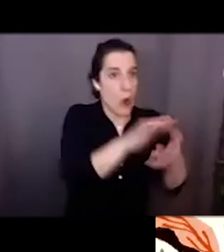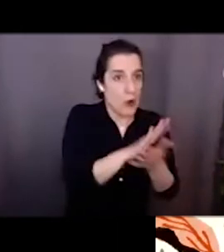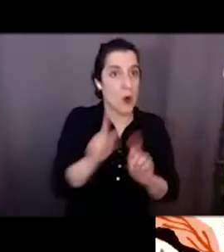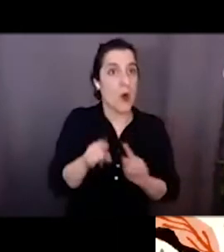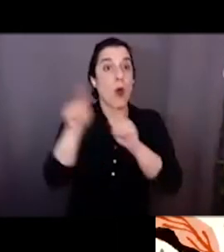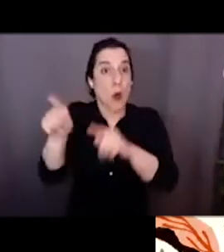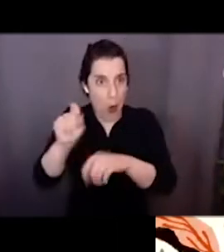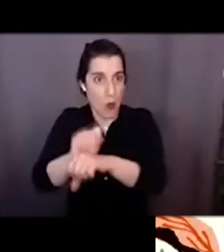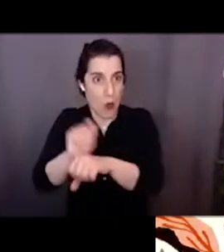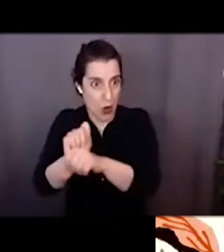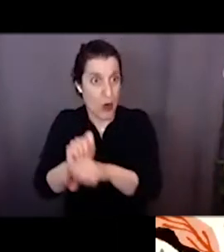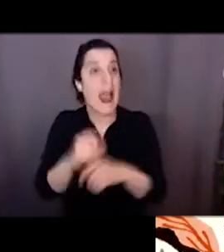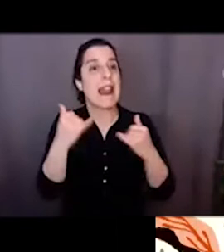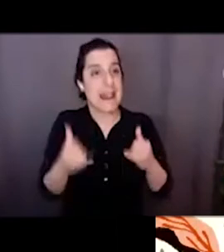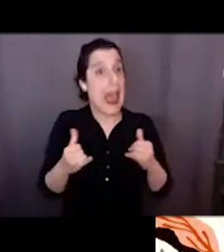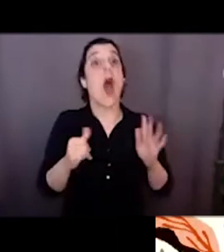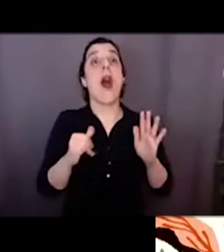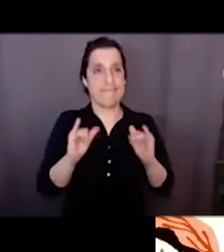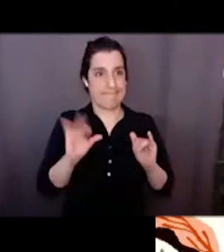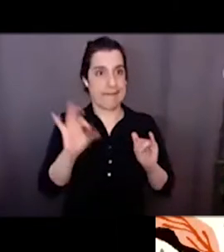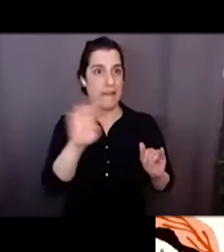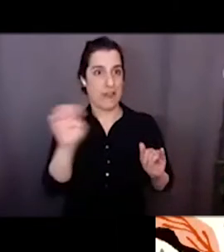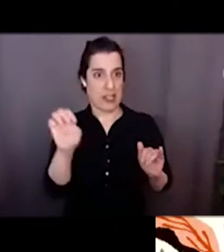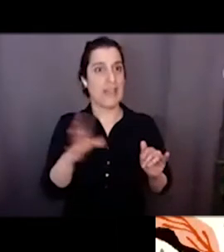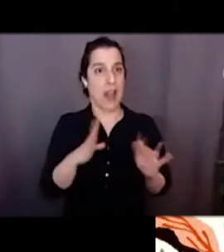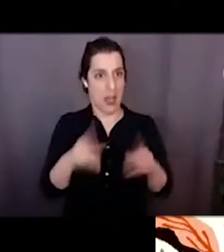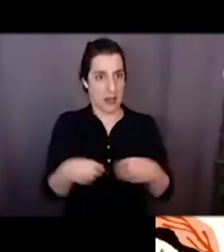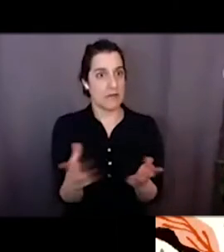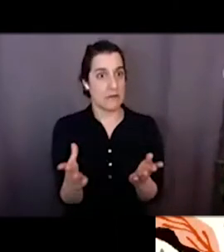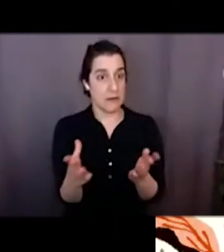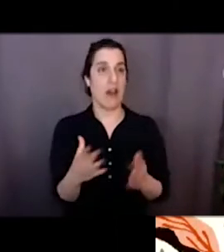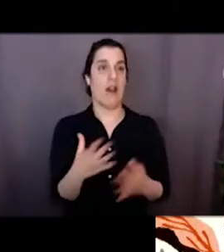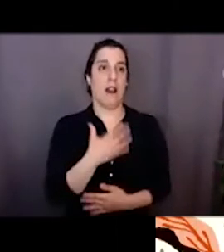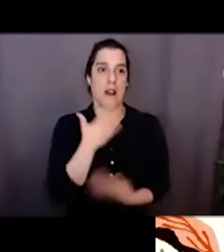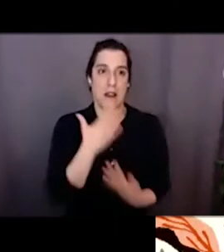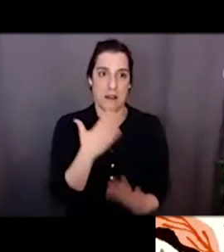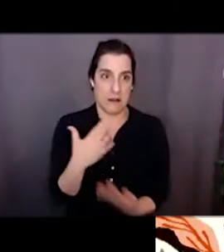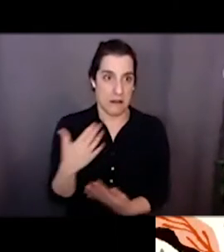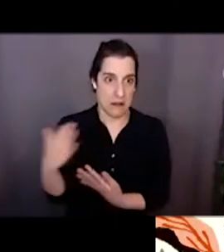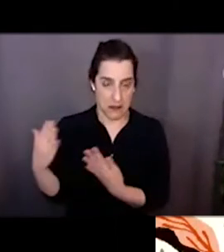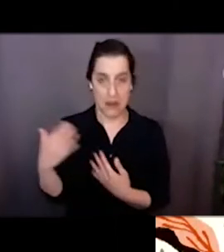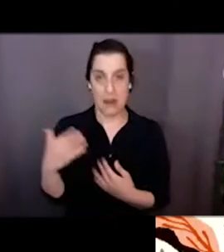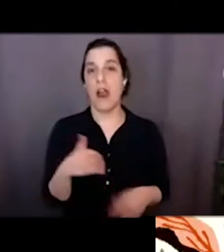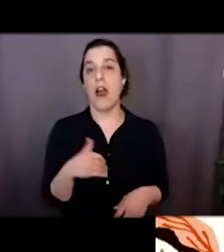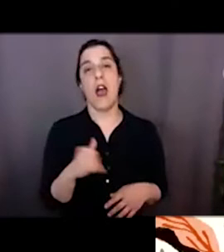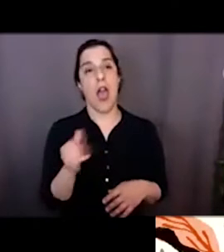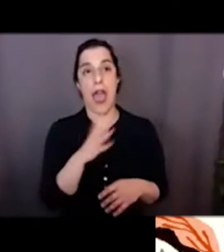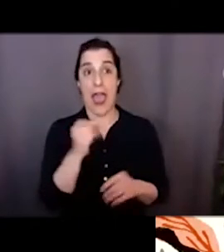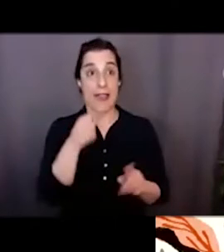their products free through the pandemic, which we all really appreciate. Um, again, it's an unusual sign of generosity from,